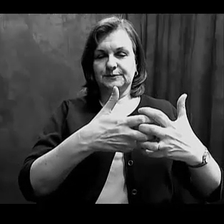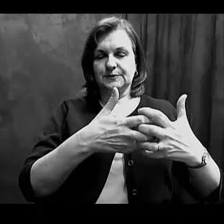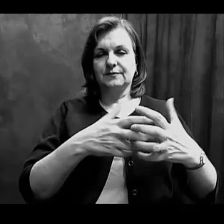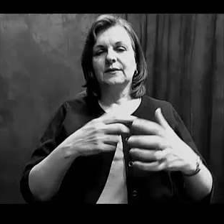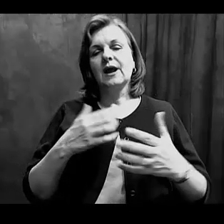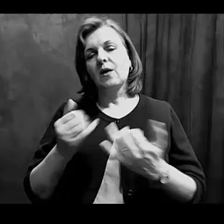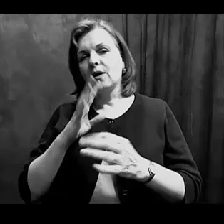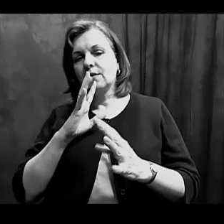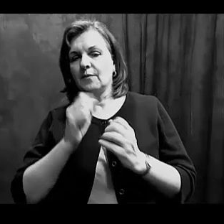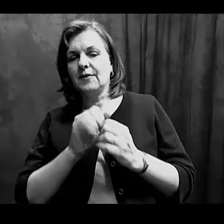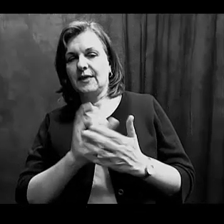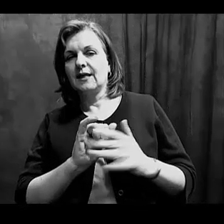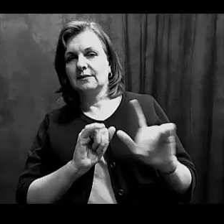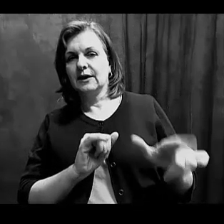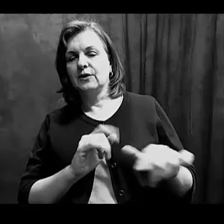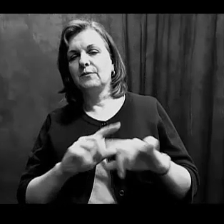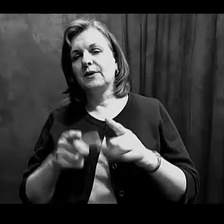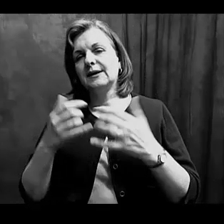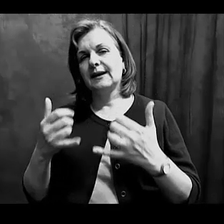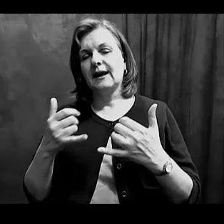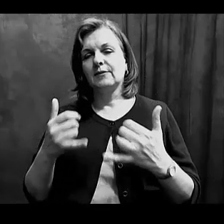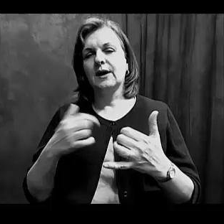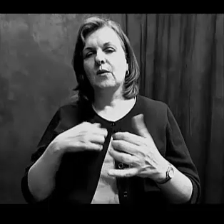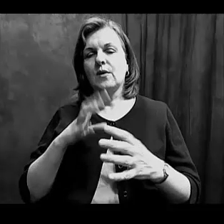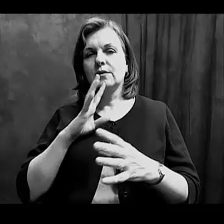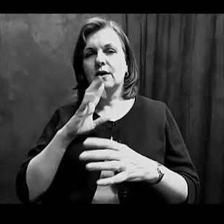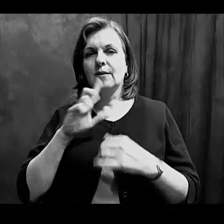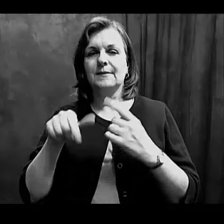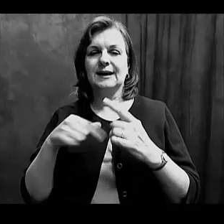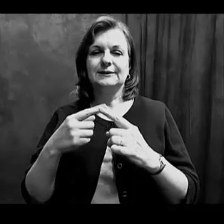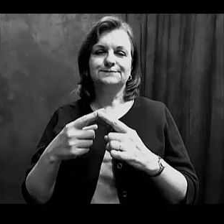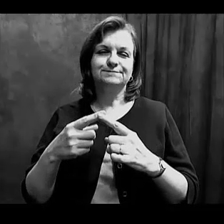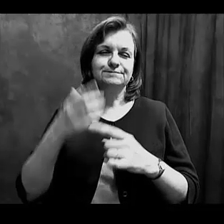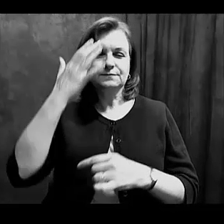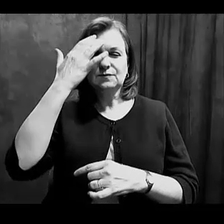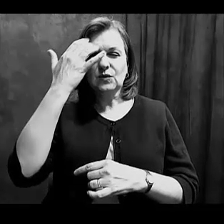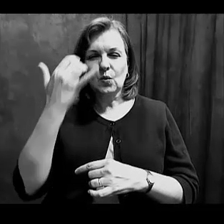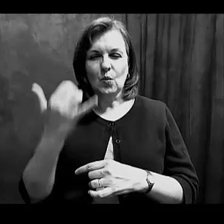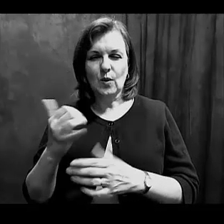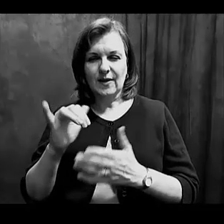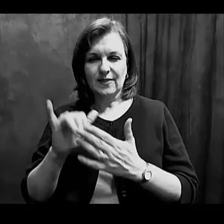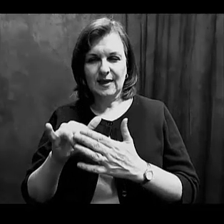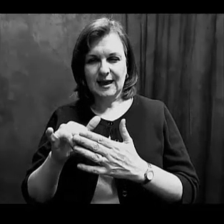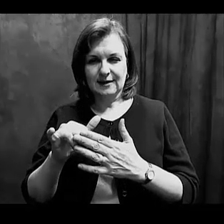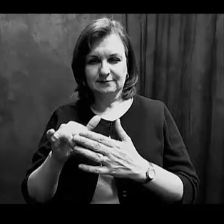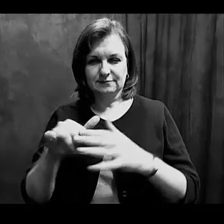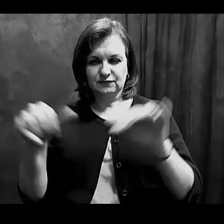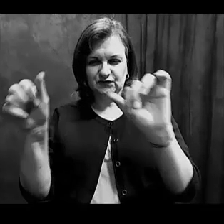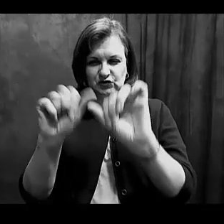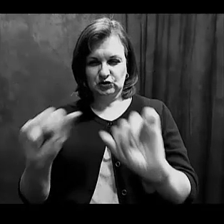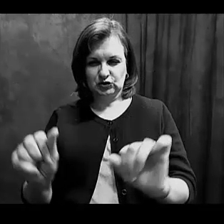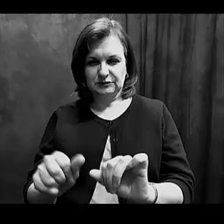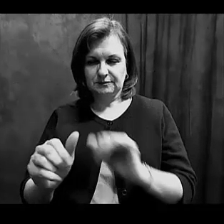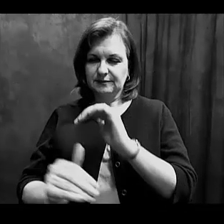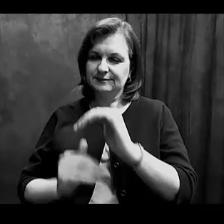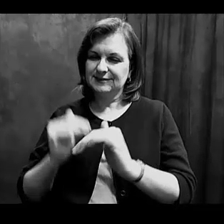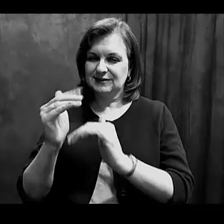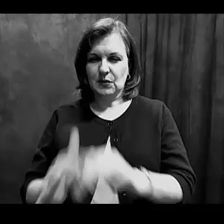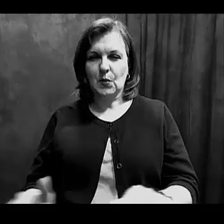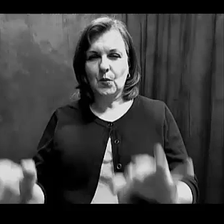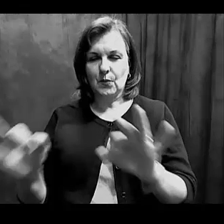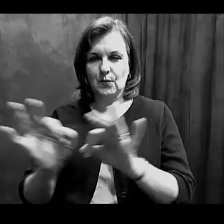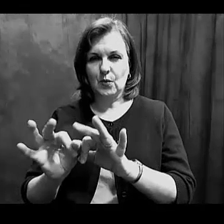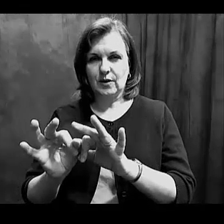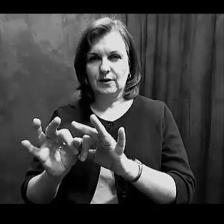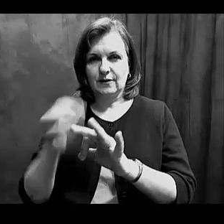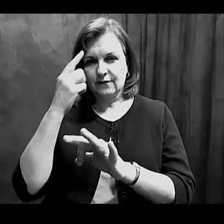I want to spend a little bit of time on that but I wanna spend more time thinking about why that form is so important for the function of